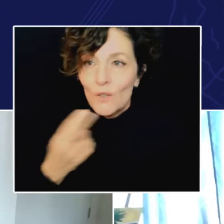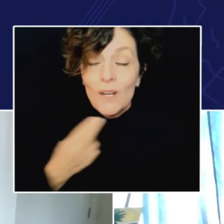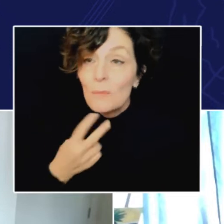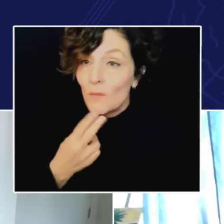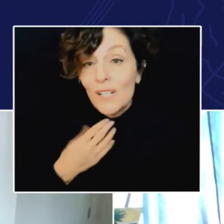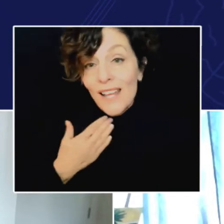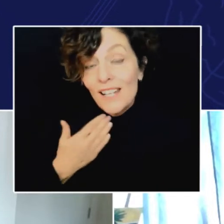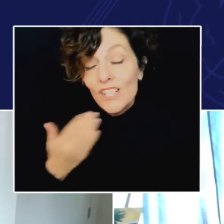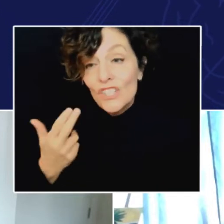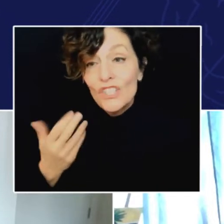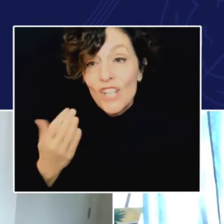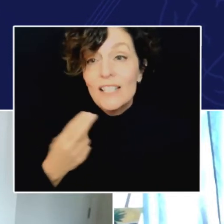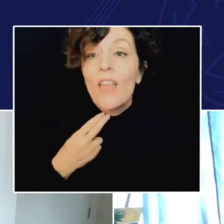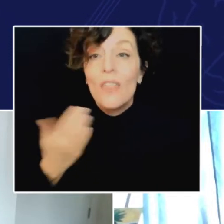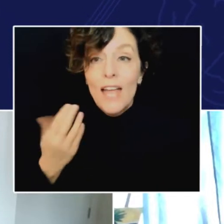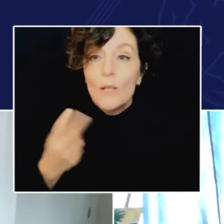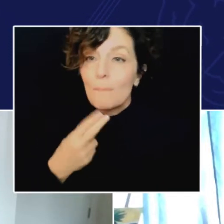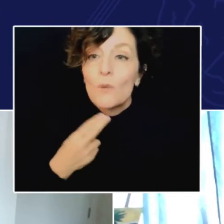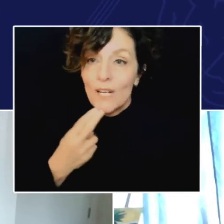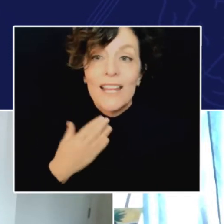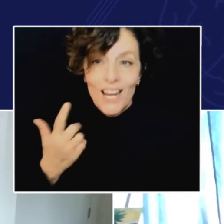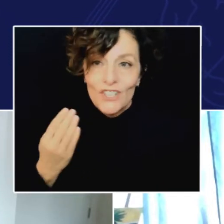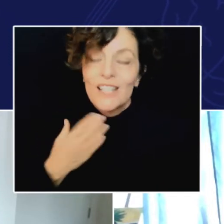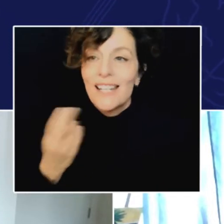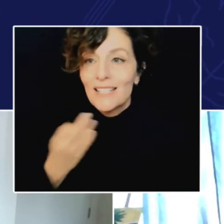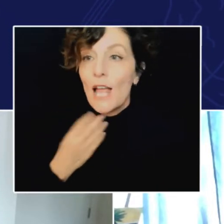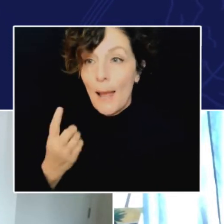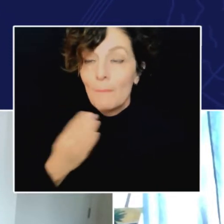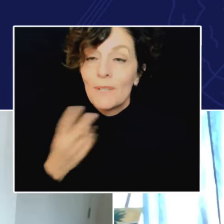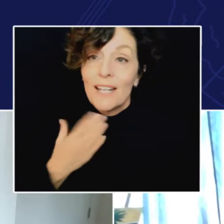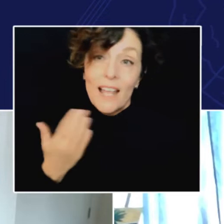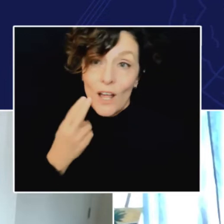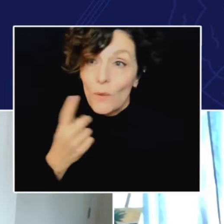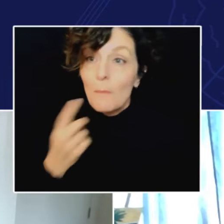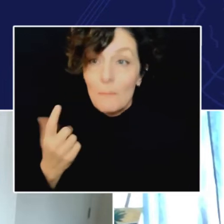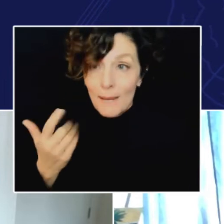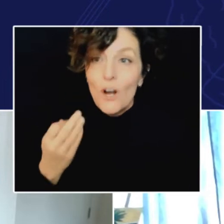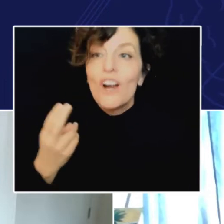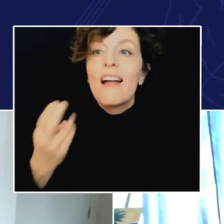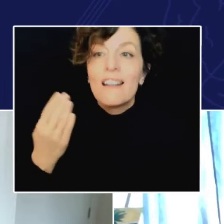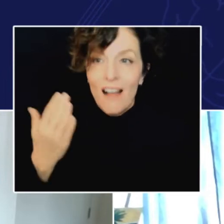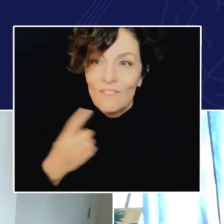communicate; it's just that communication is happening. And can...other people are confident that it's happening,